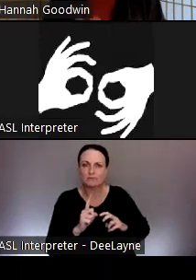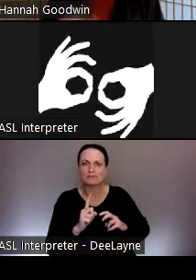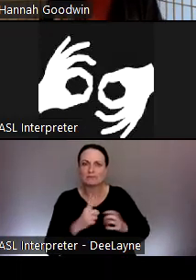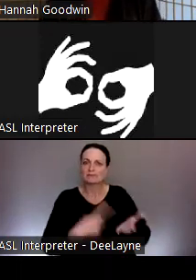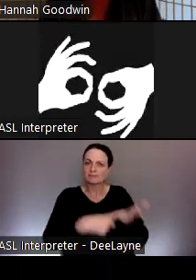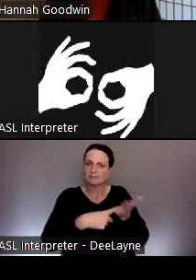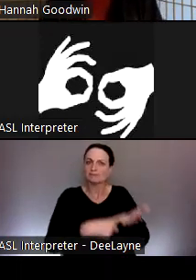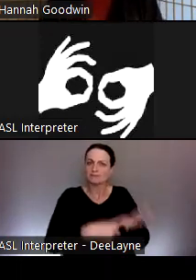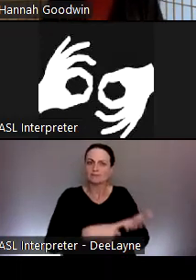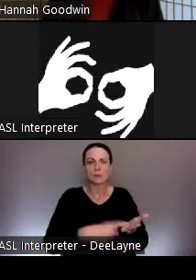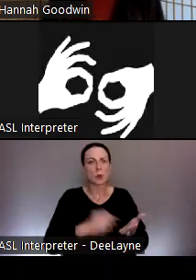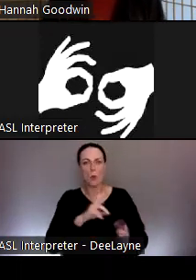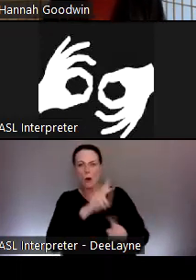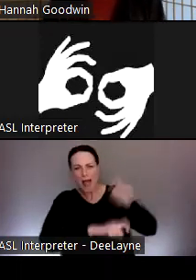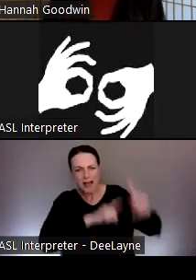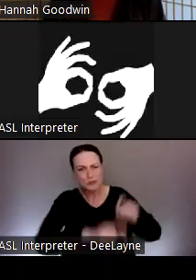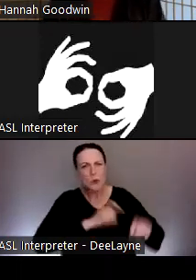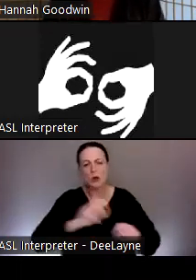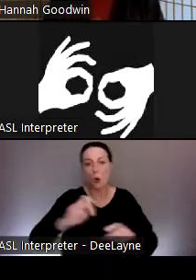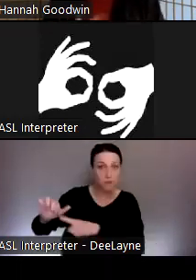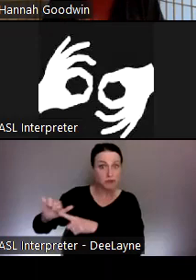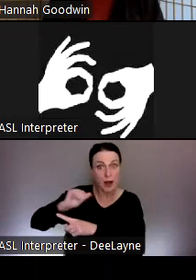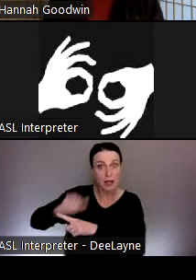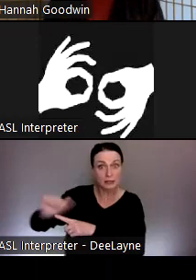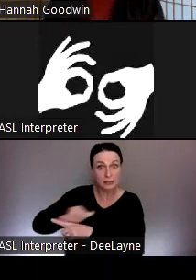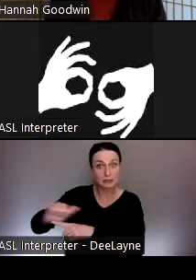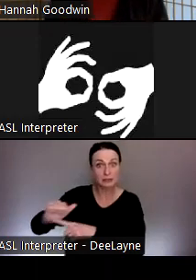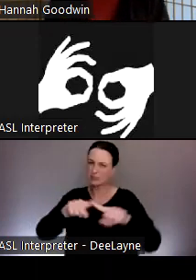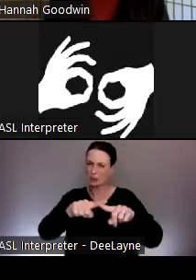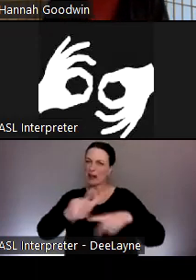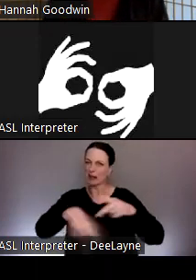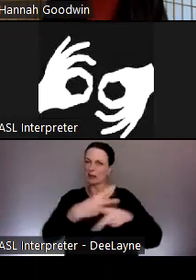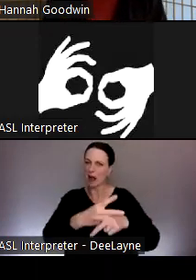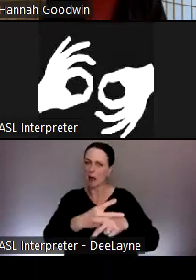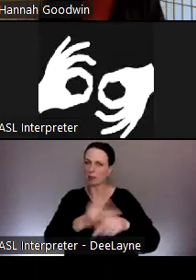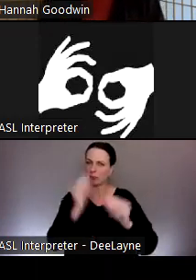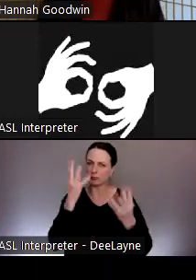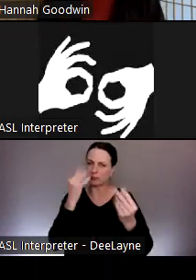or ask questions about it or practice it depending on what type of session it is.